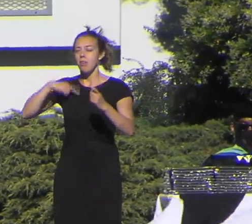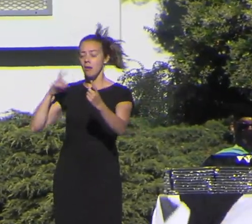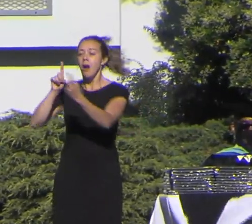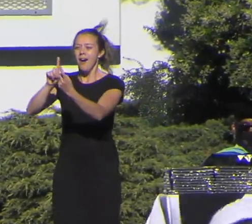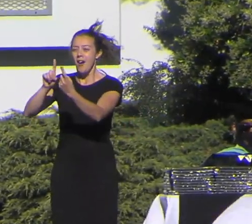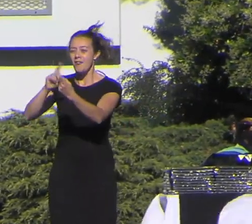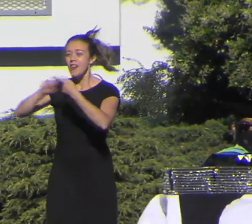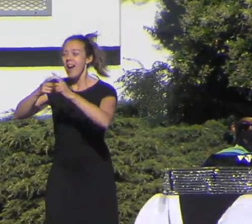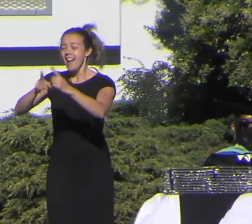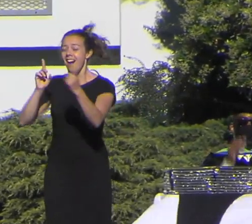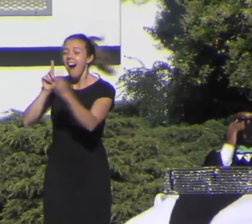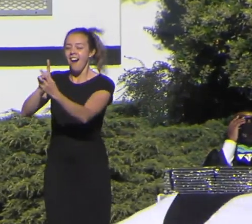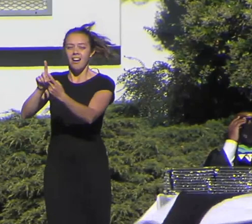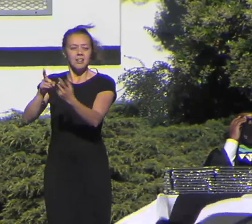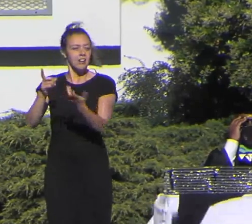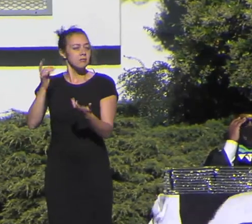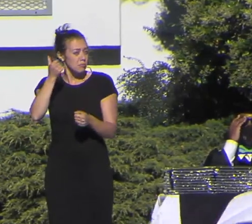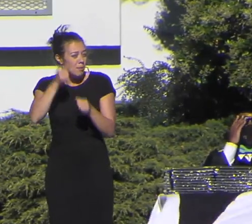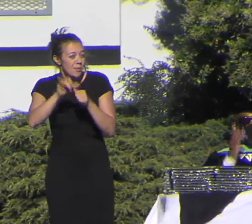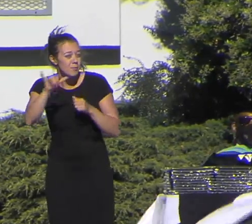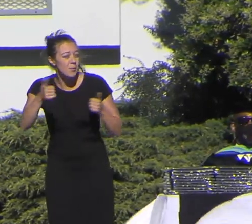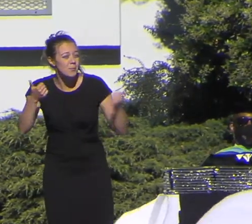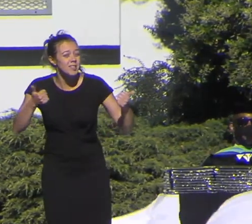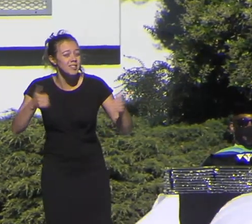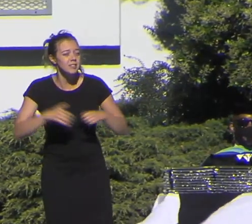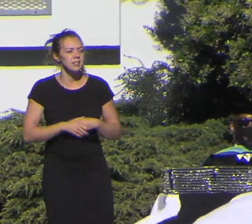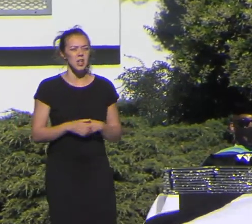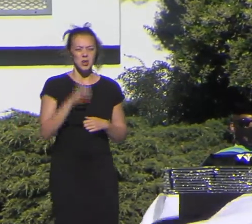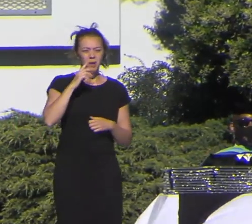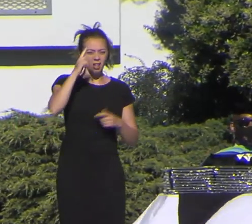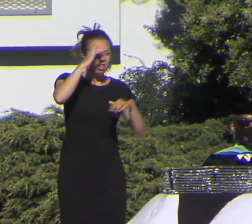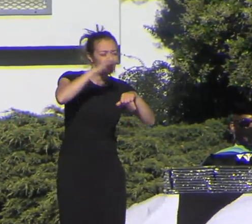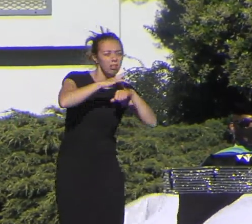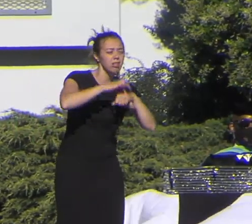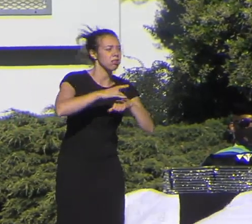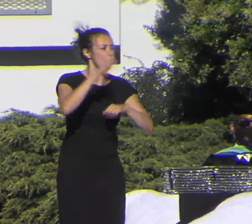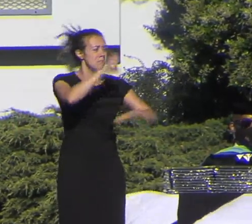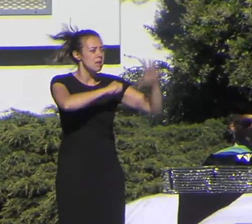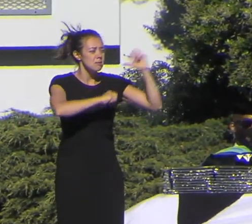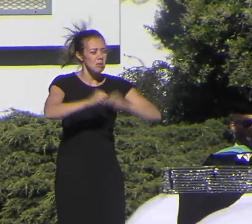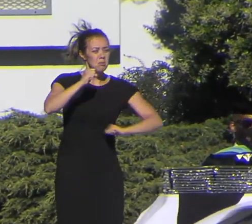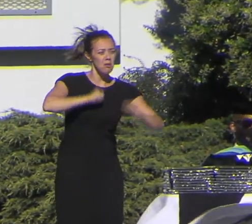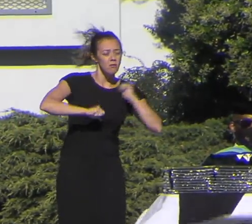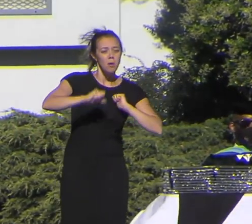Will you remember missed performances or are you going to think about the learning and growth that happened when we were forced into remote learning.